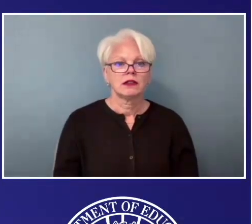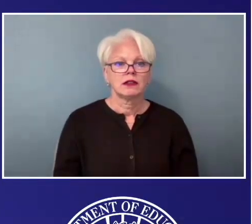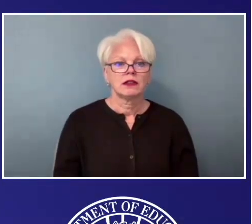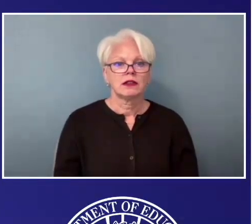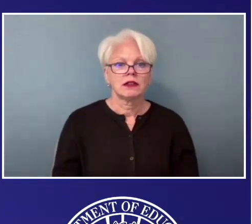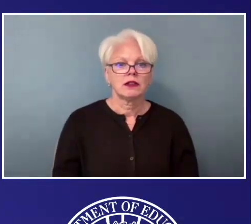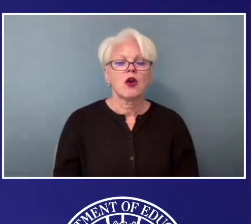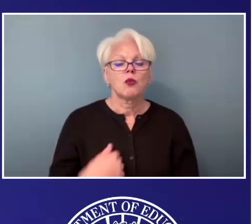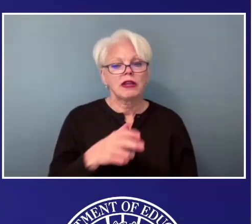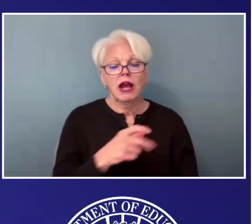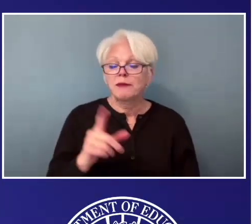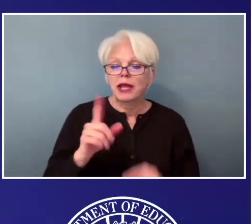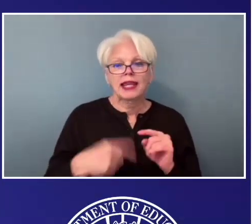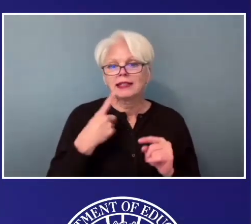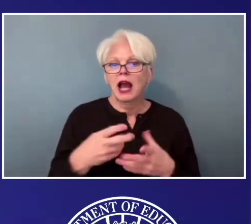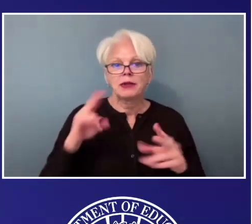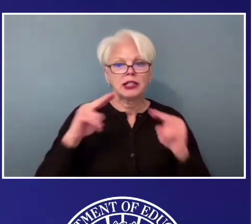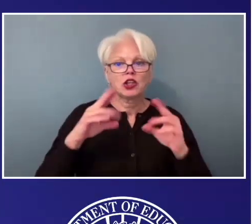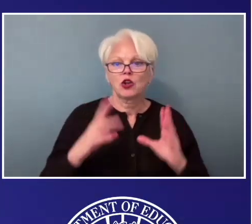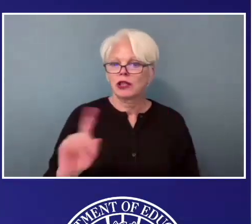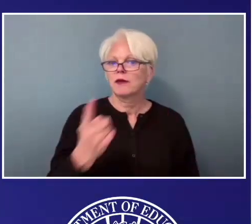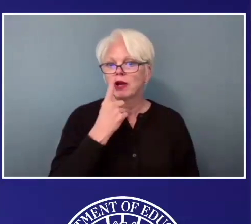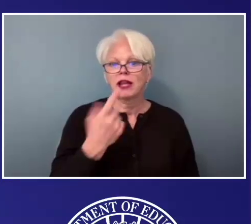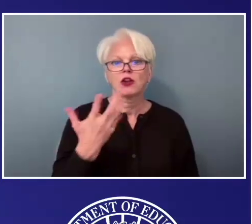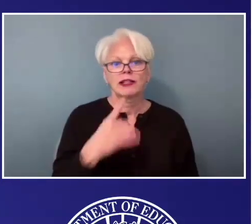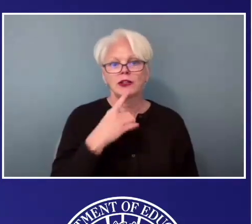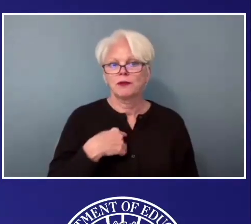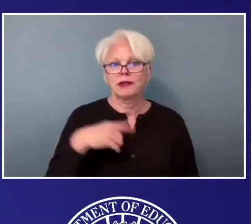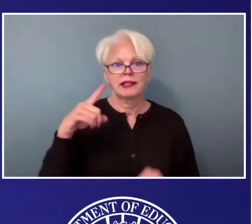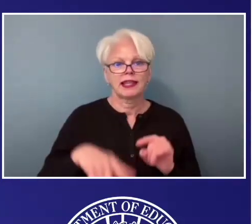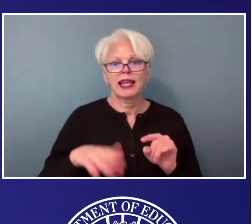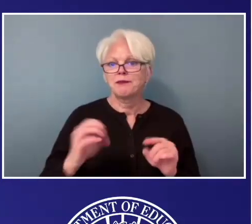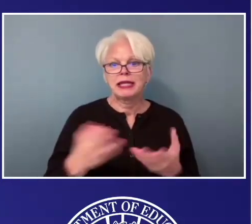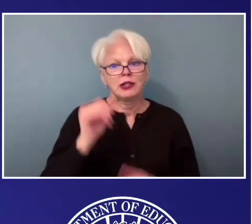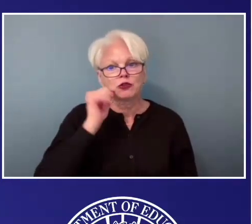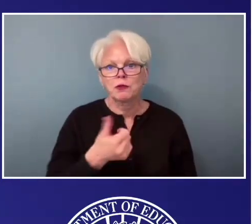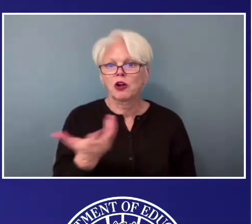I cannot tell you how many negotiators have come up to me and have already told me that they cannot be here tomorrow already,